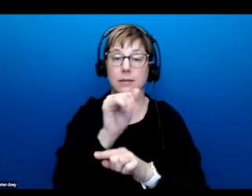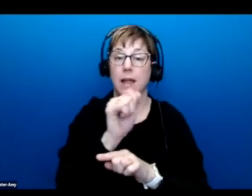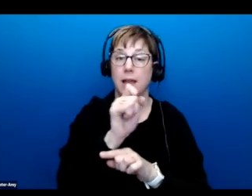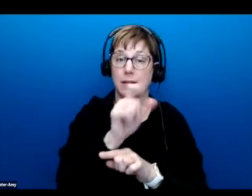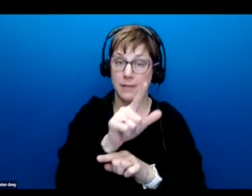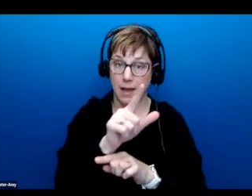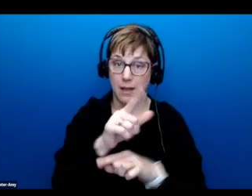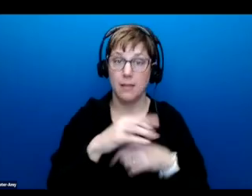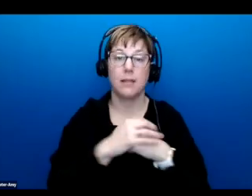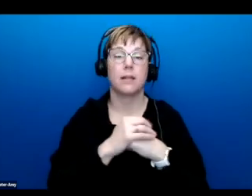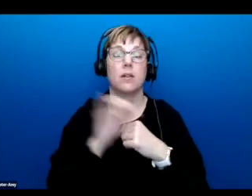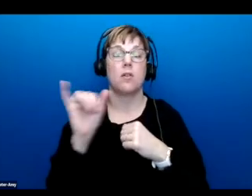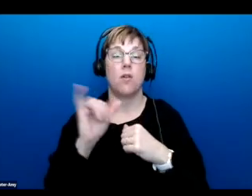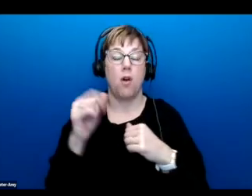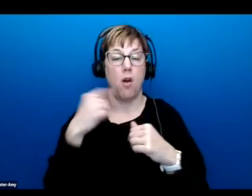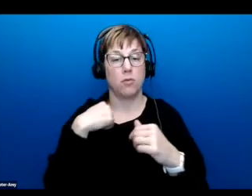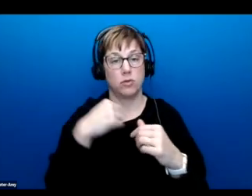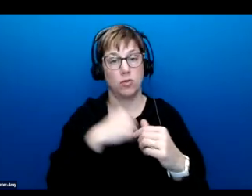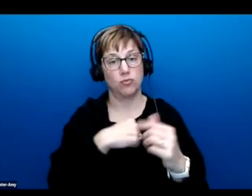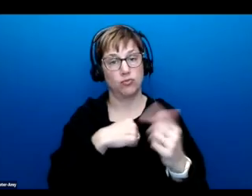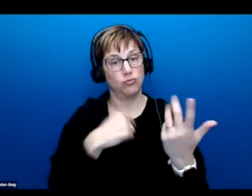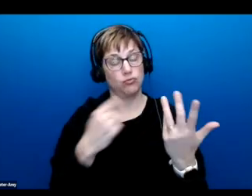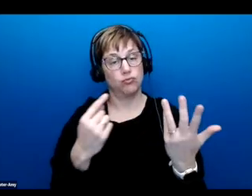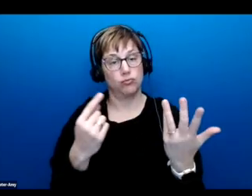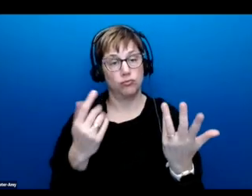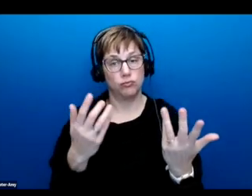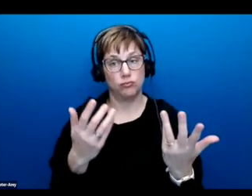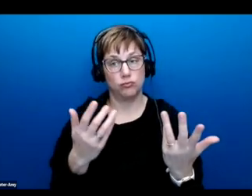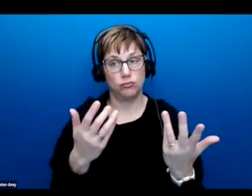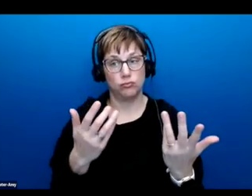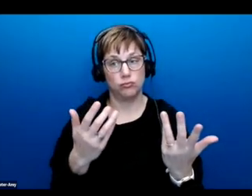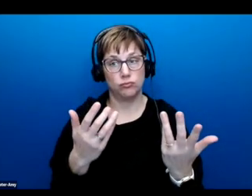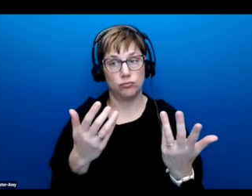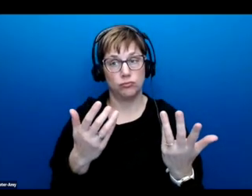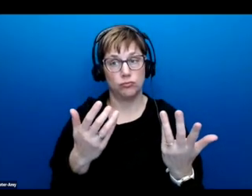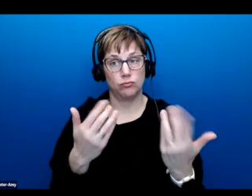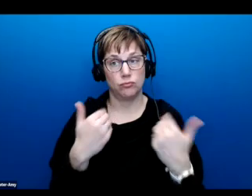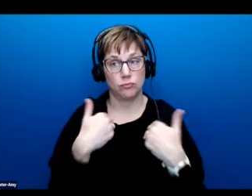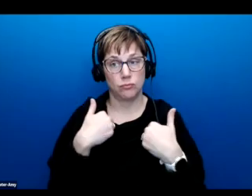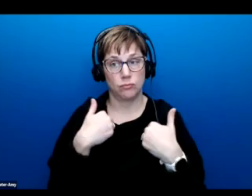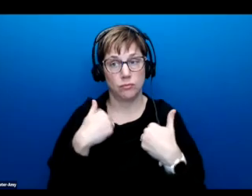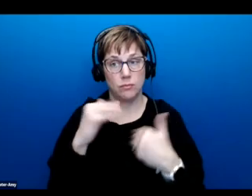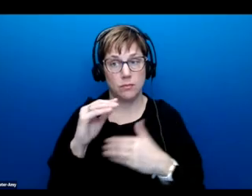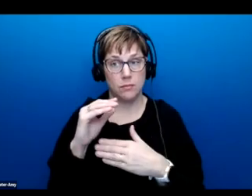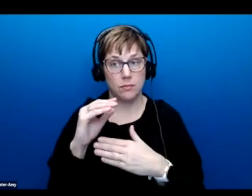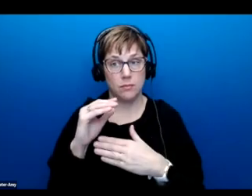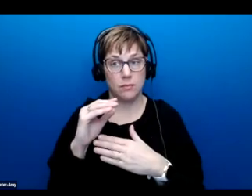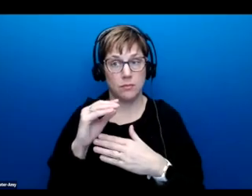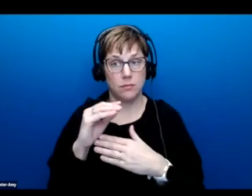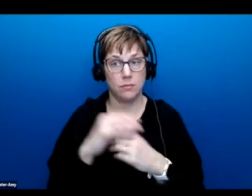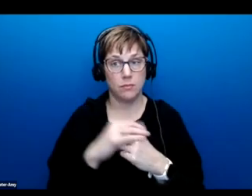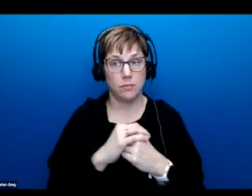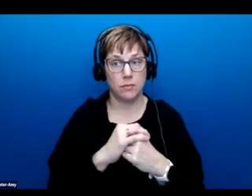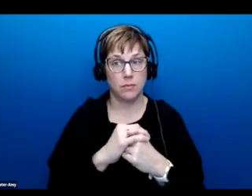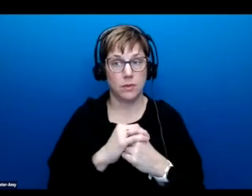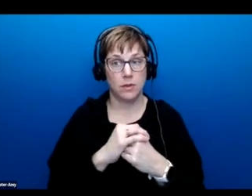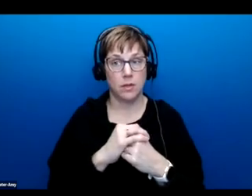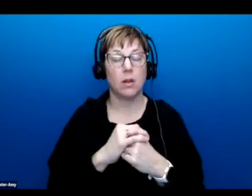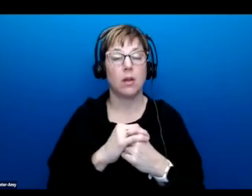We also envision on having a chat. We also envision on having